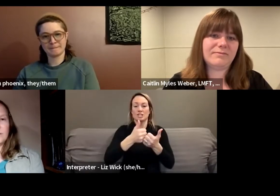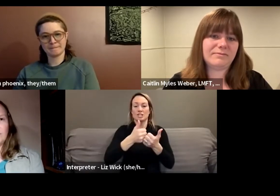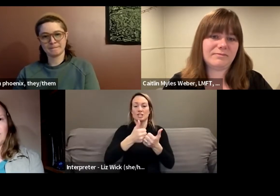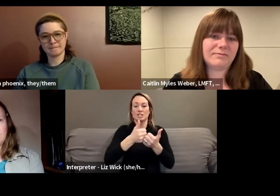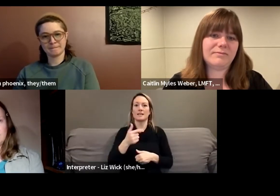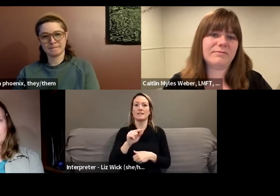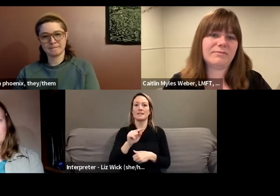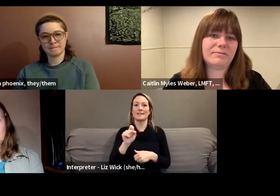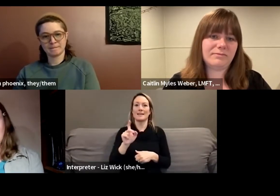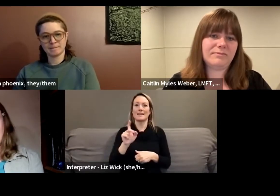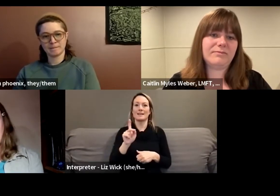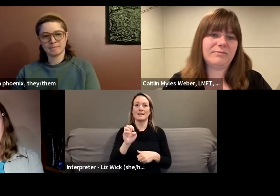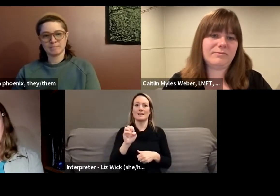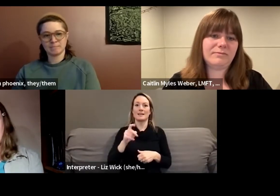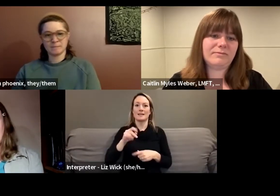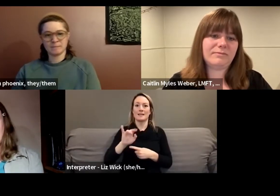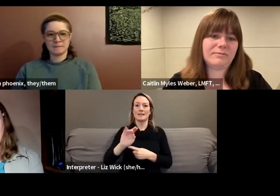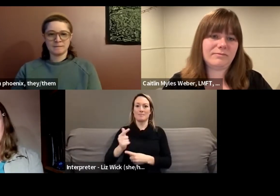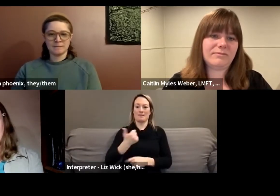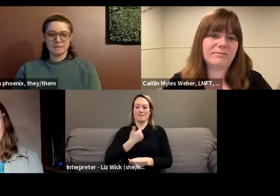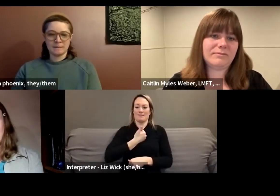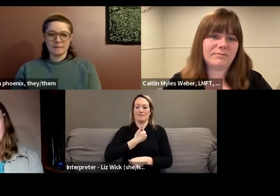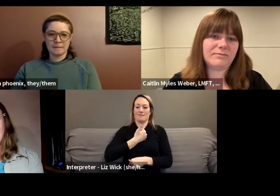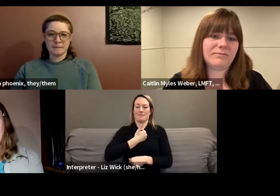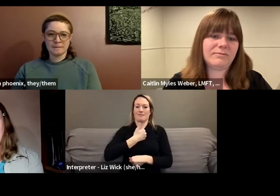So it's nice that I can empathize with those things.